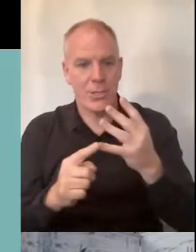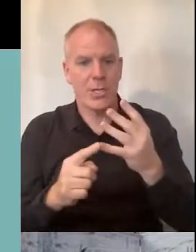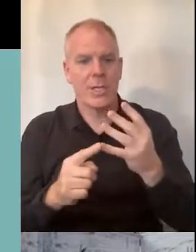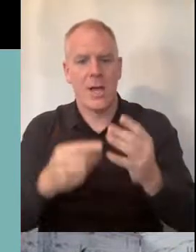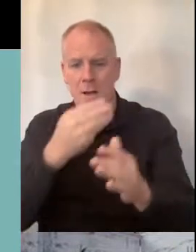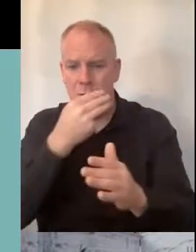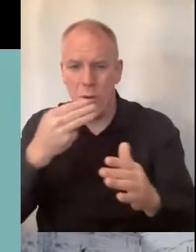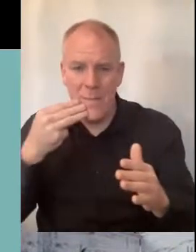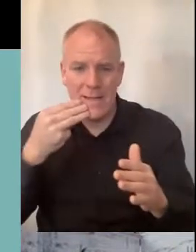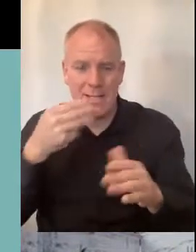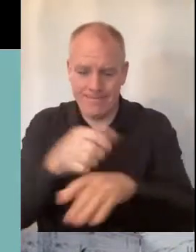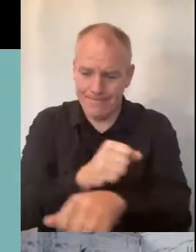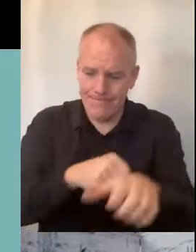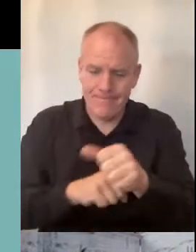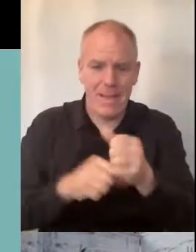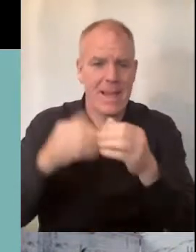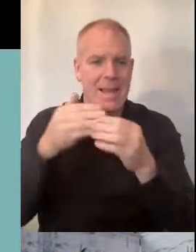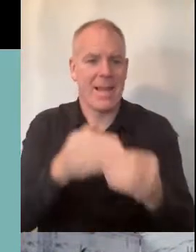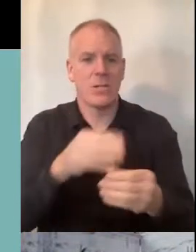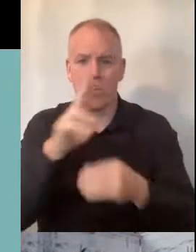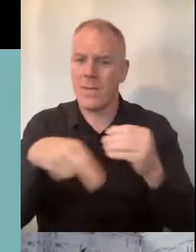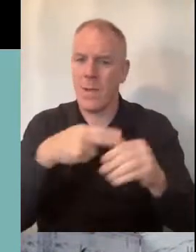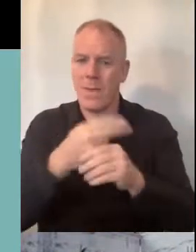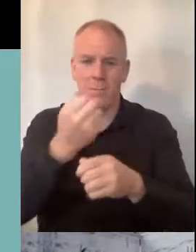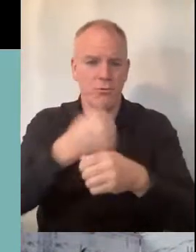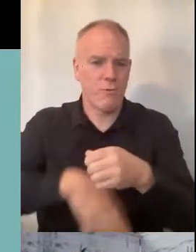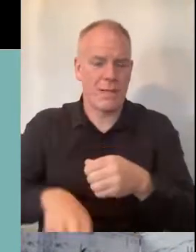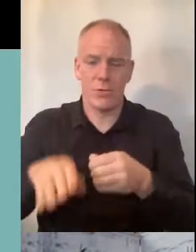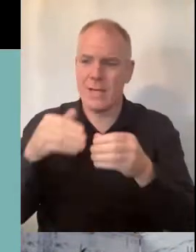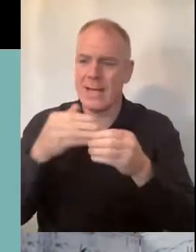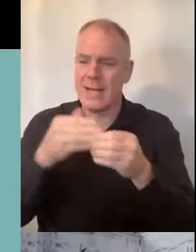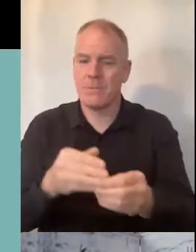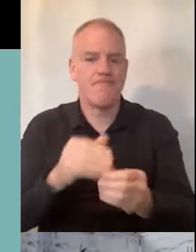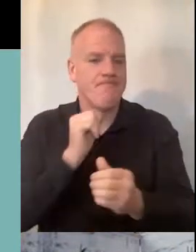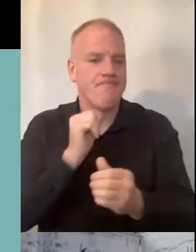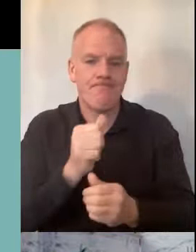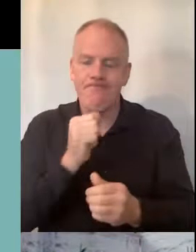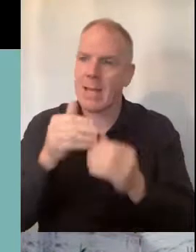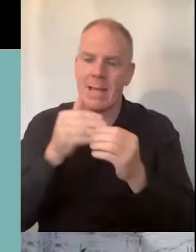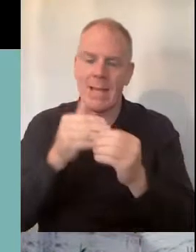without this you know you know, grassroots approach. You absolutely leadership is key here.